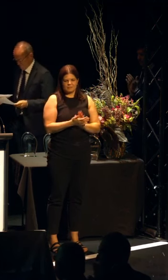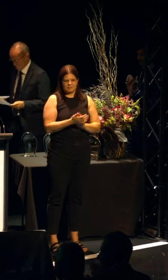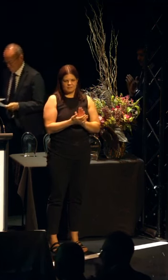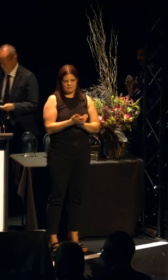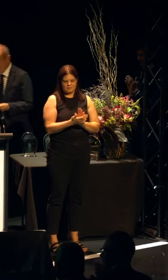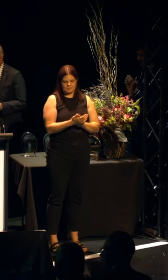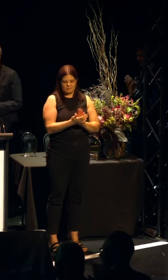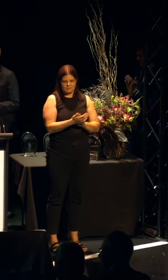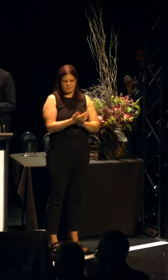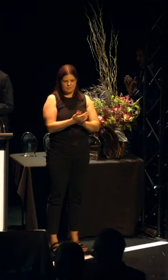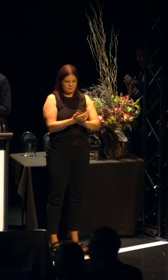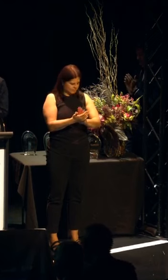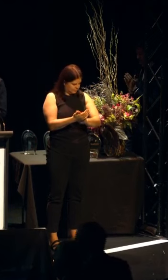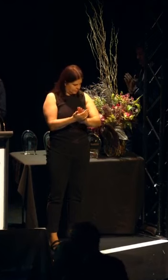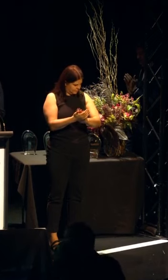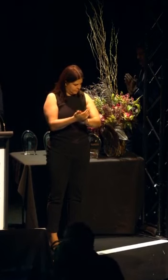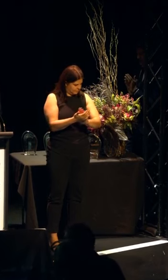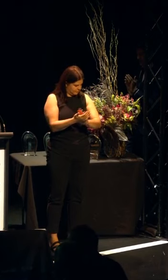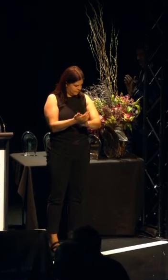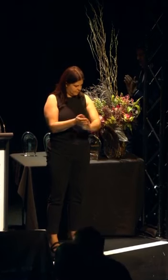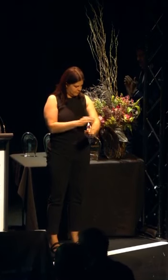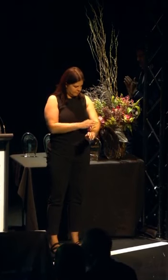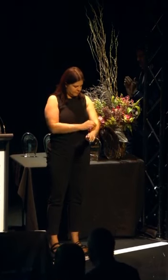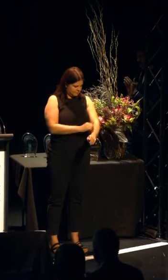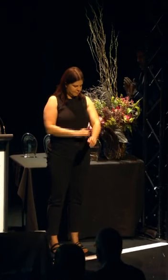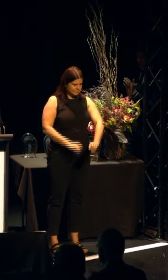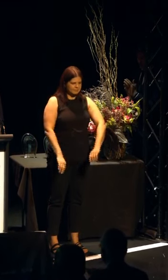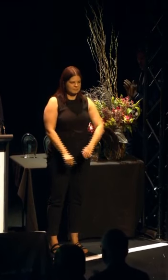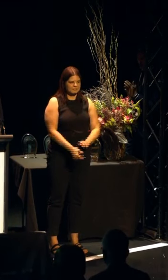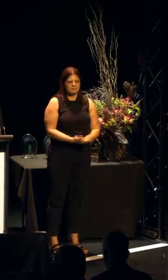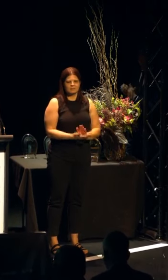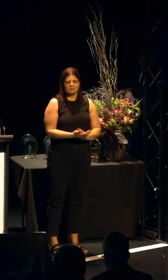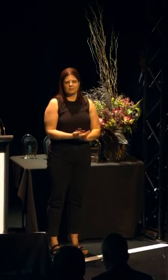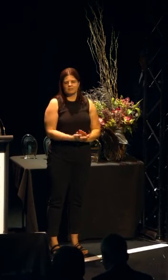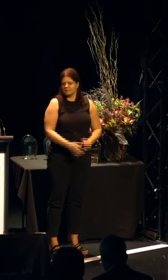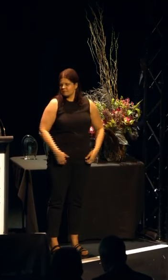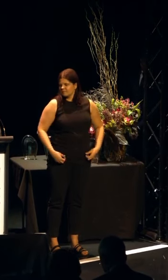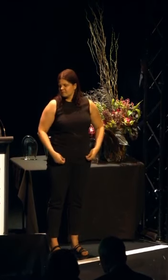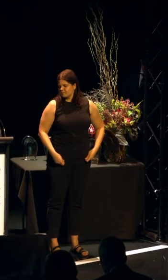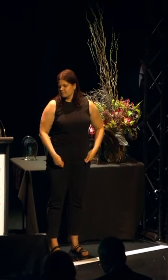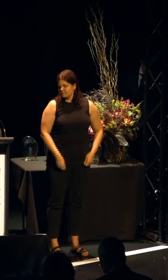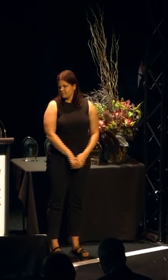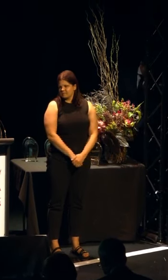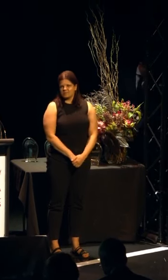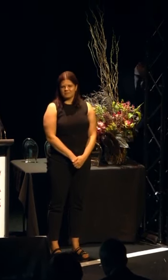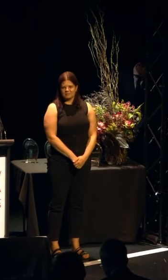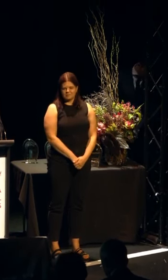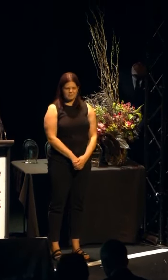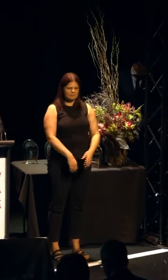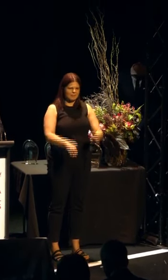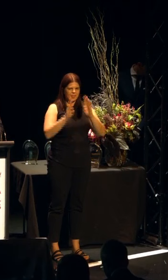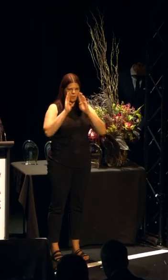That's wonderful. Thank you.